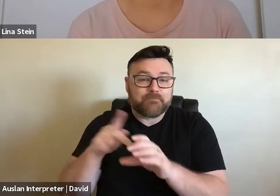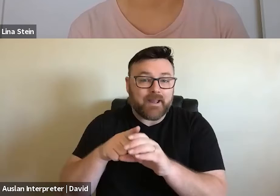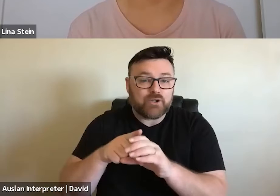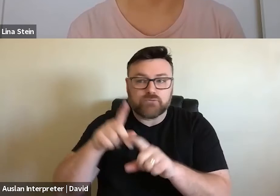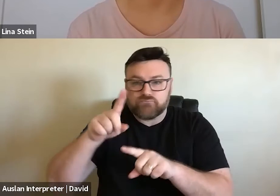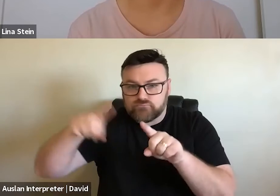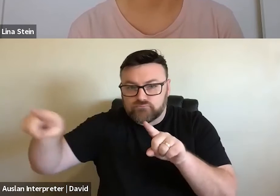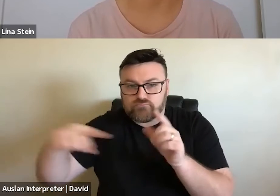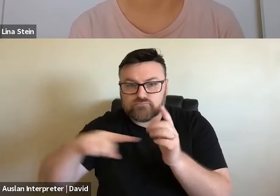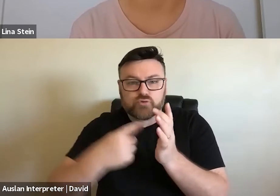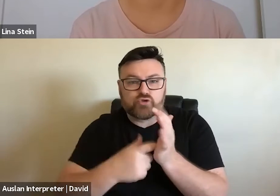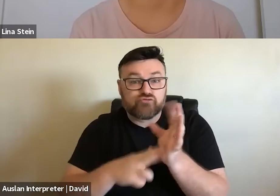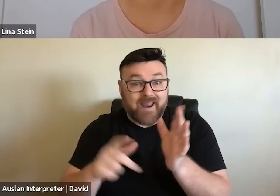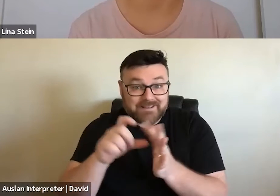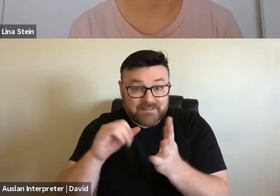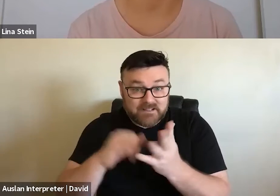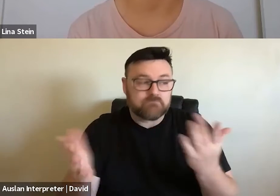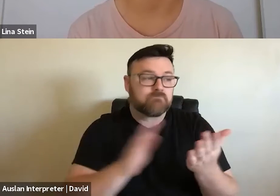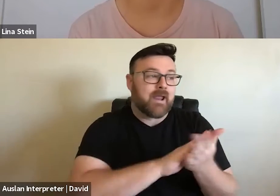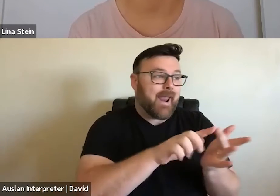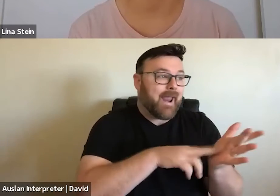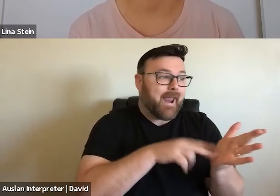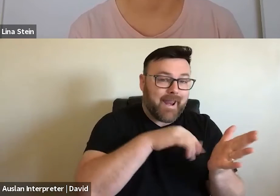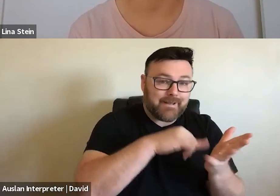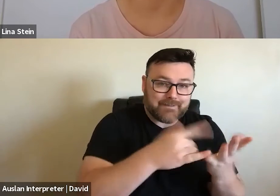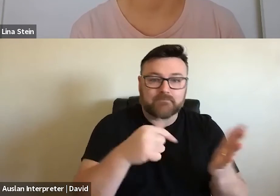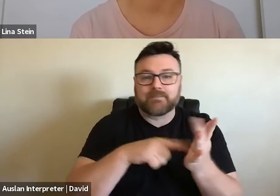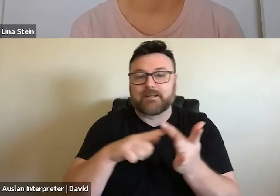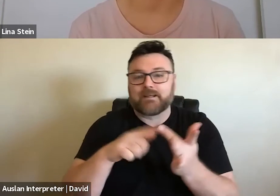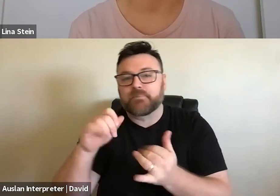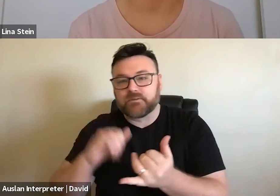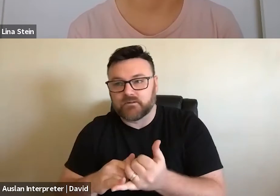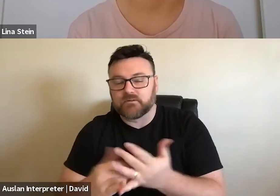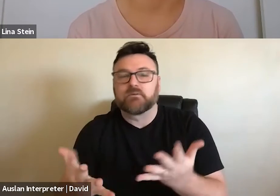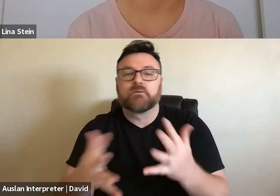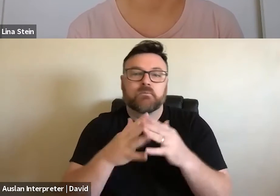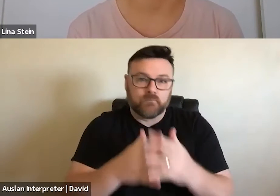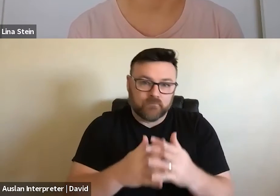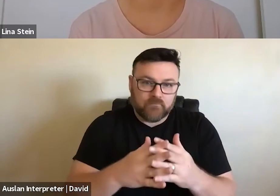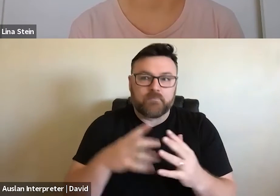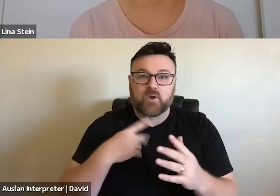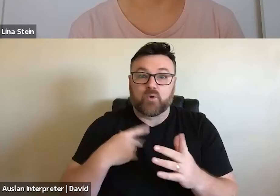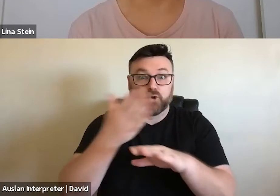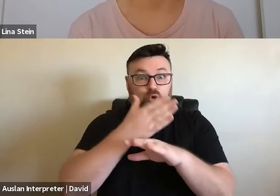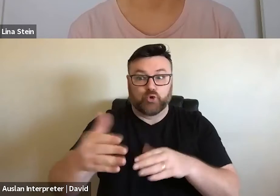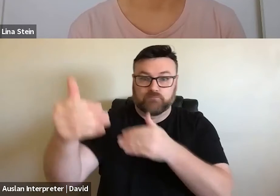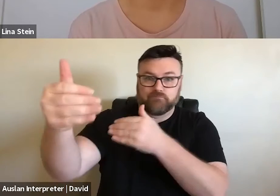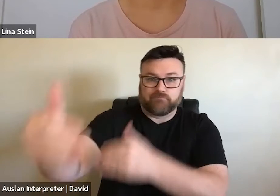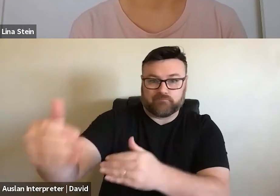And also to discuss as we knew phase of pandemic for Australia.